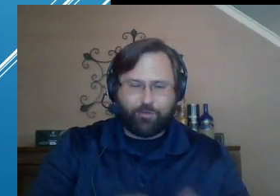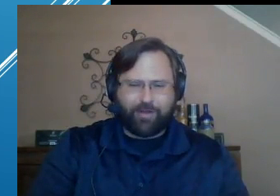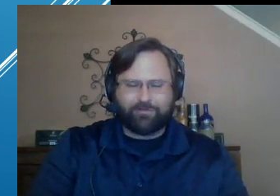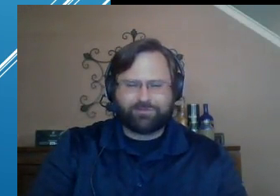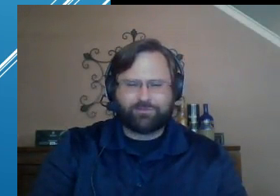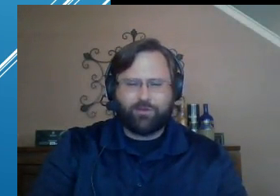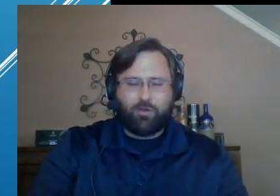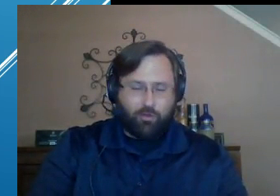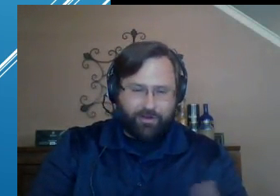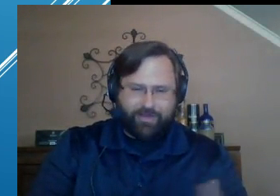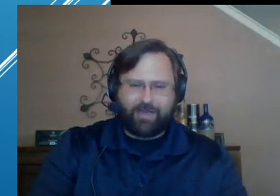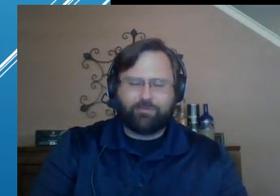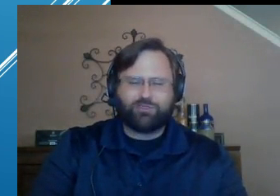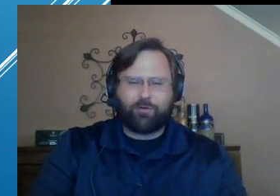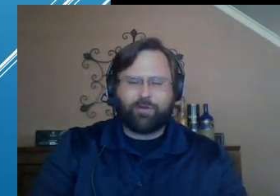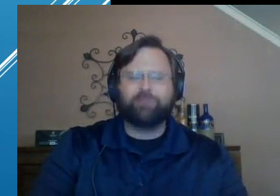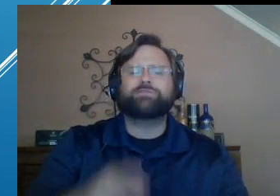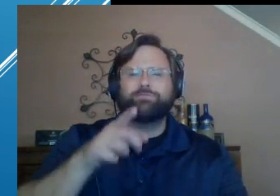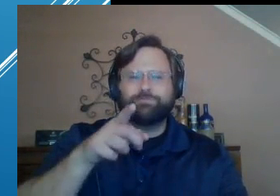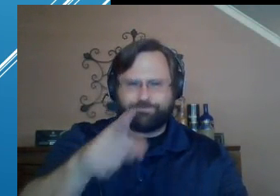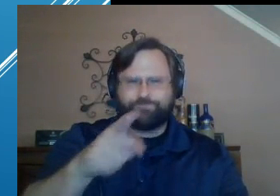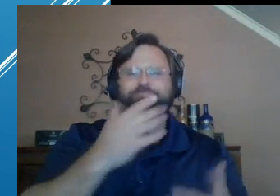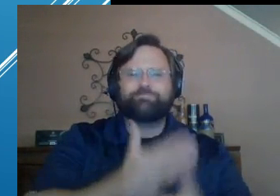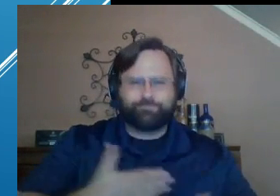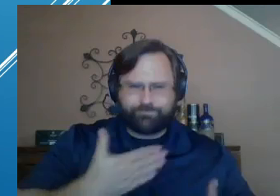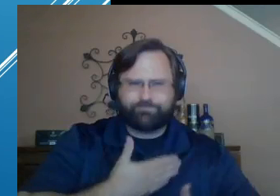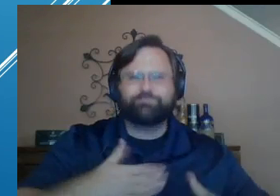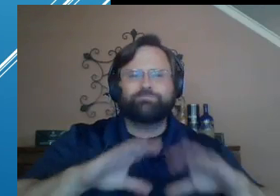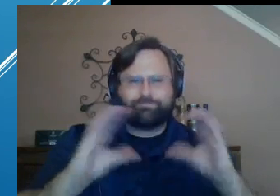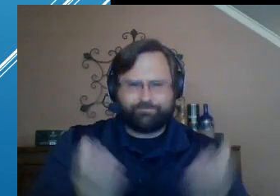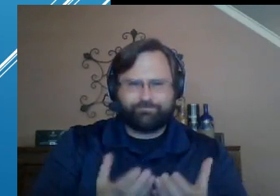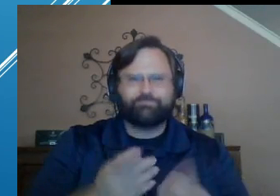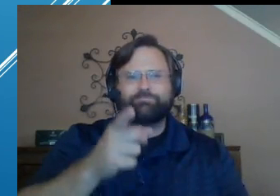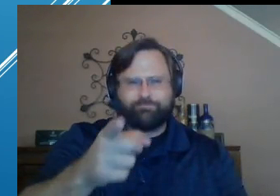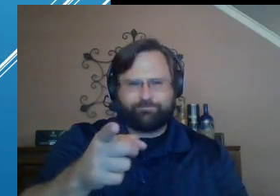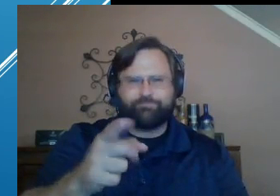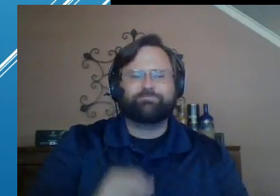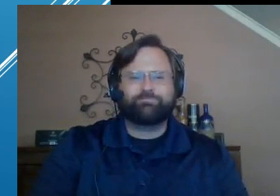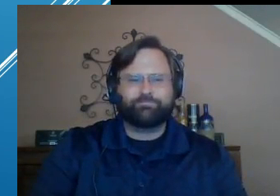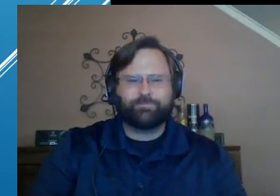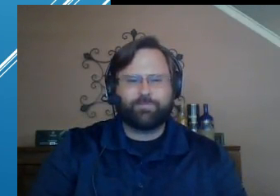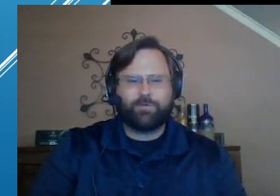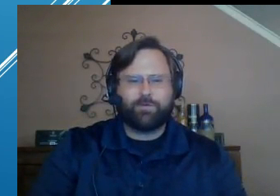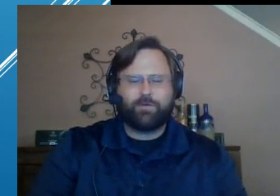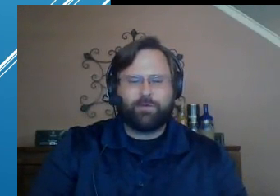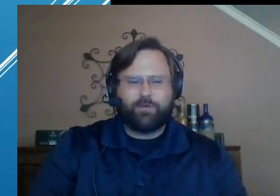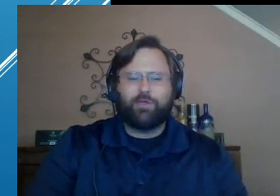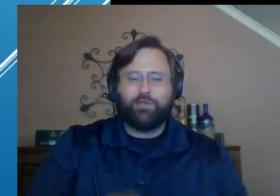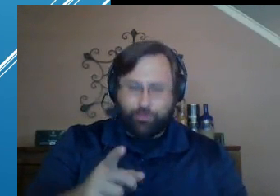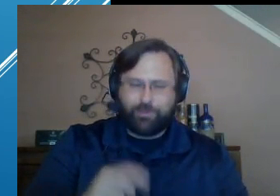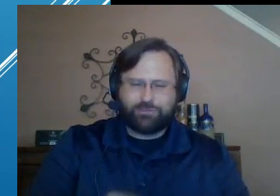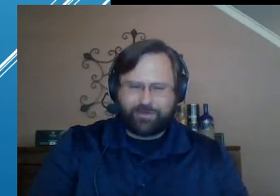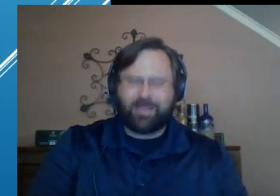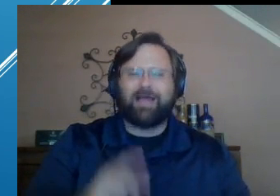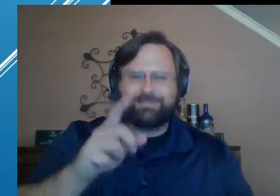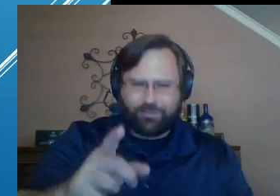pronouns or here again with two pronouns you enjoy the class you